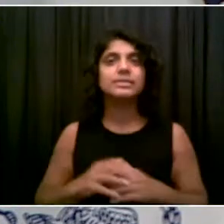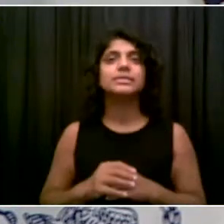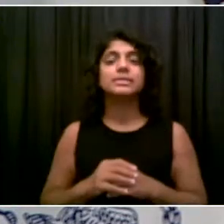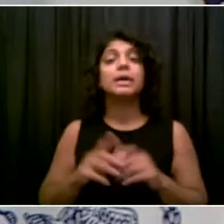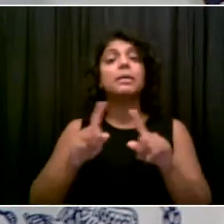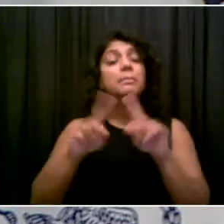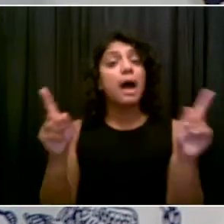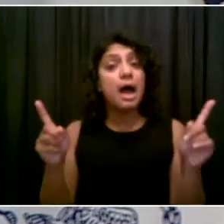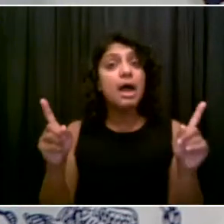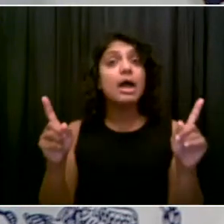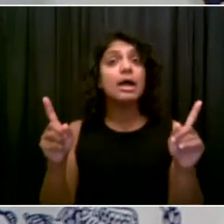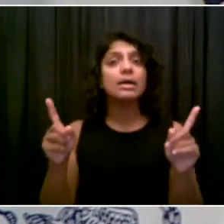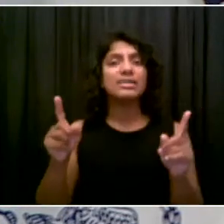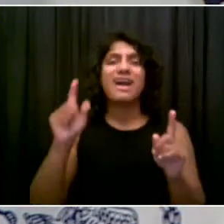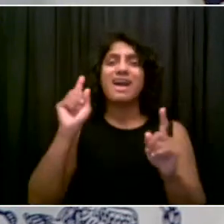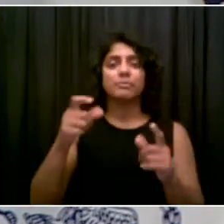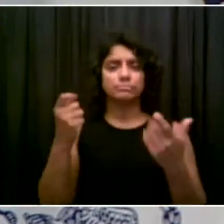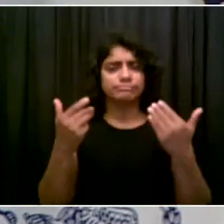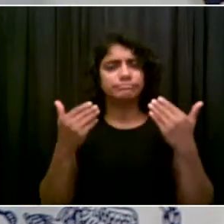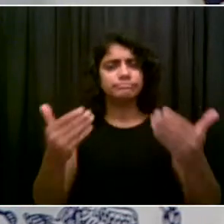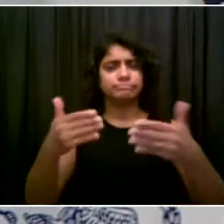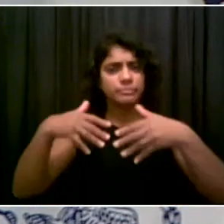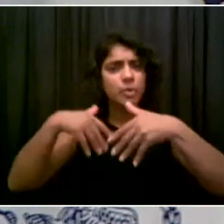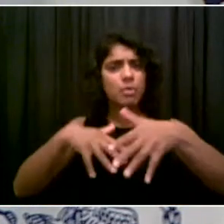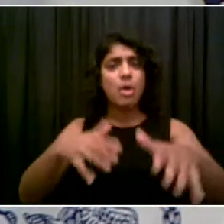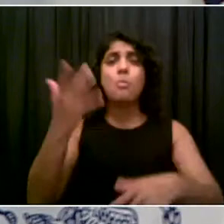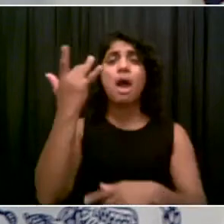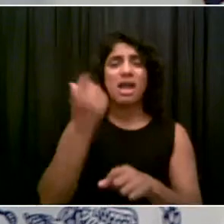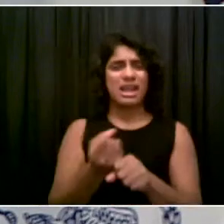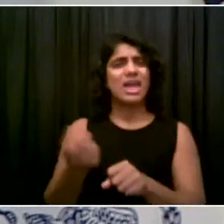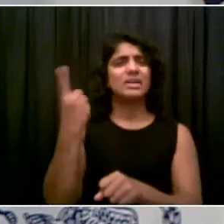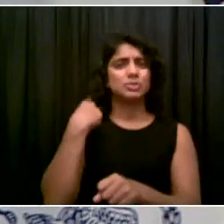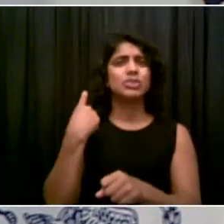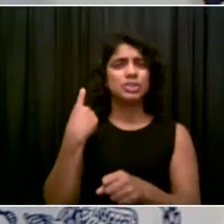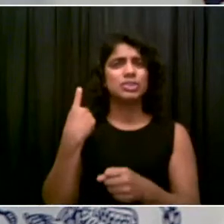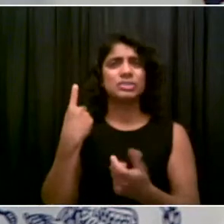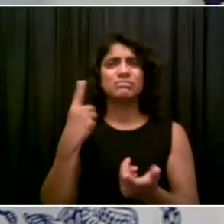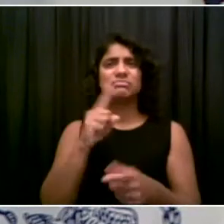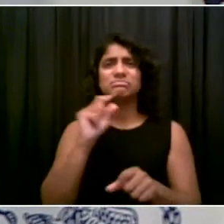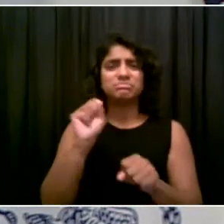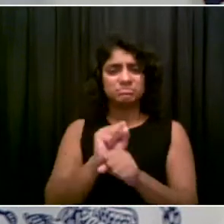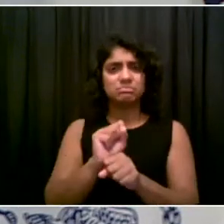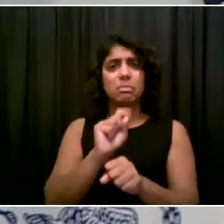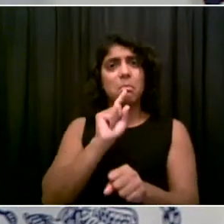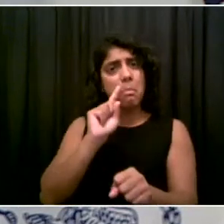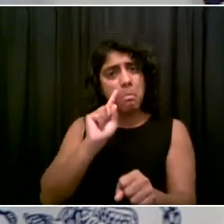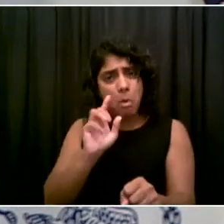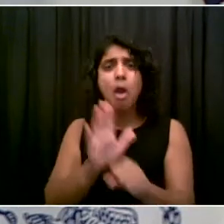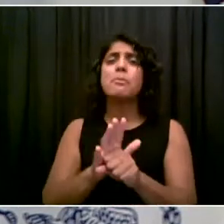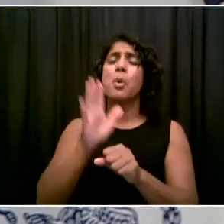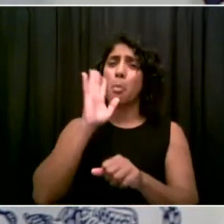THING SWA, WE SAID THIS LAST YEAR, AS SOON AS WECOULD REOPEN THE CITY THE